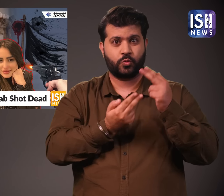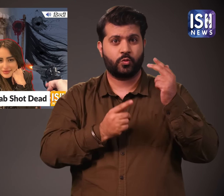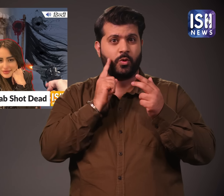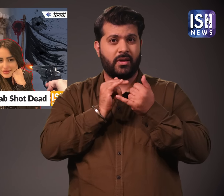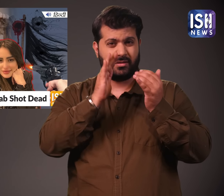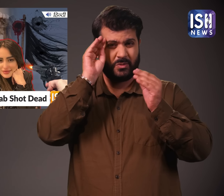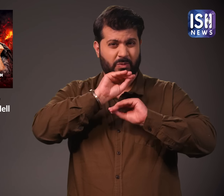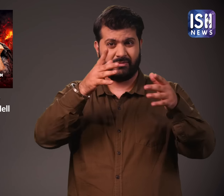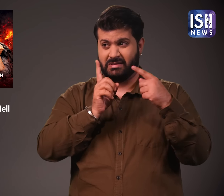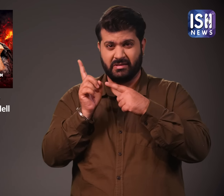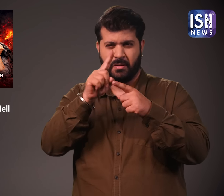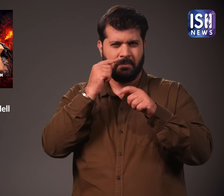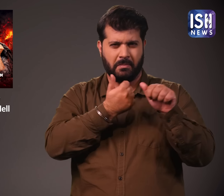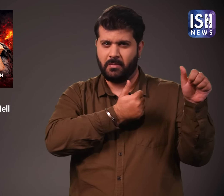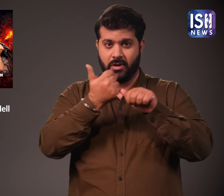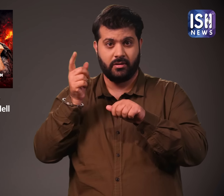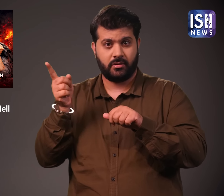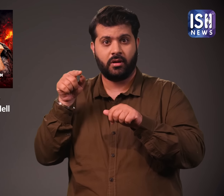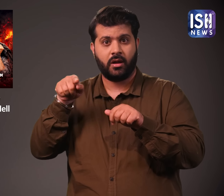ISH News had shared this earlier. Watch it if missed.